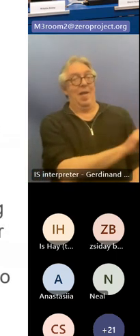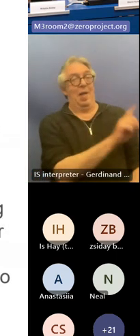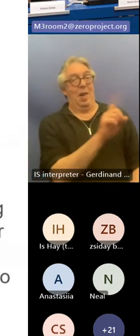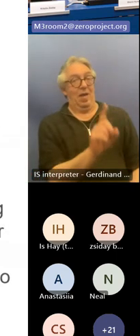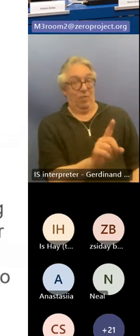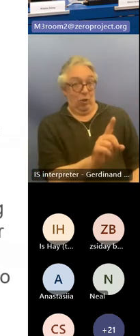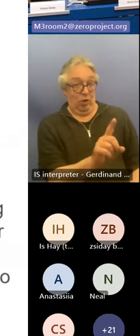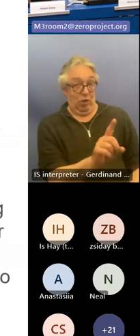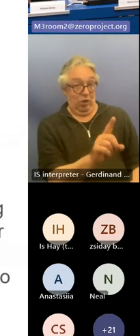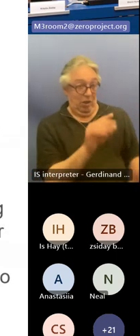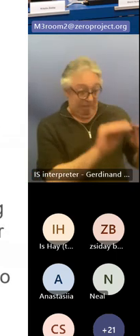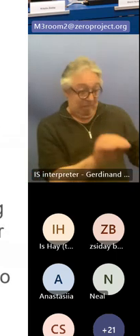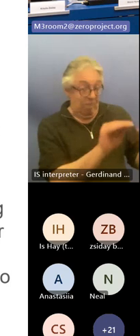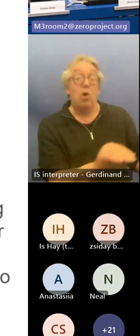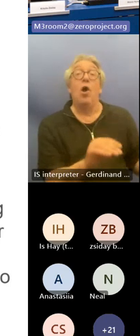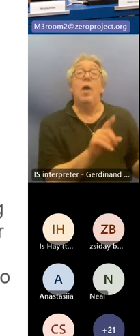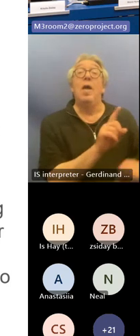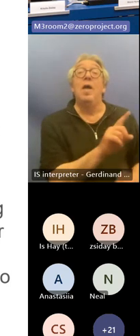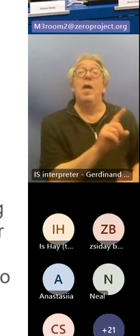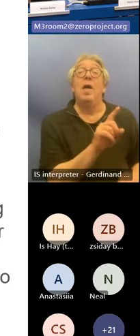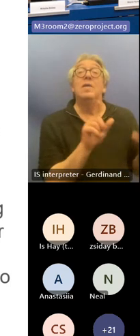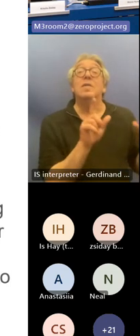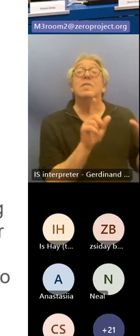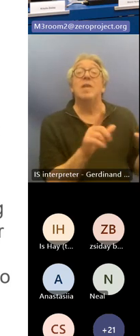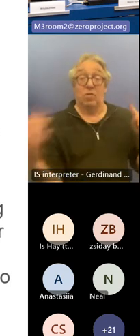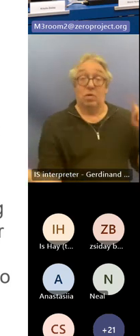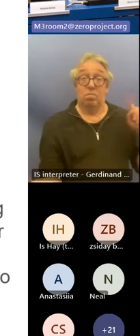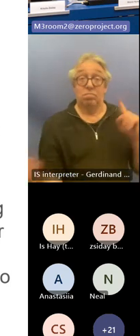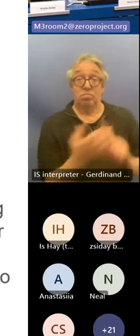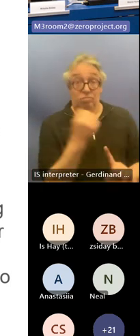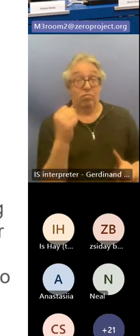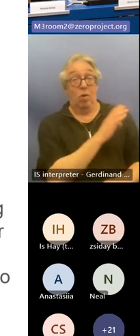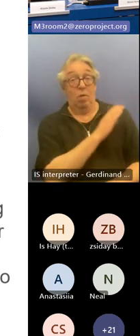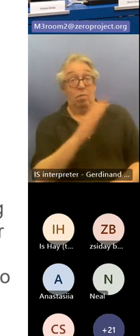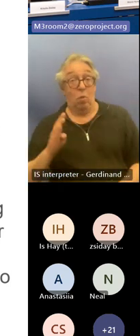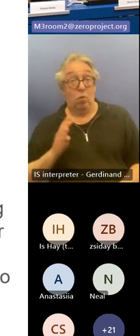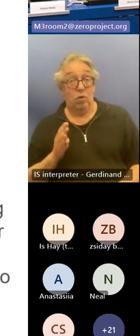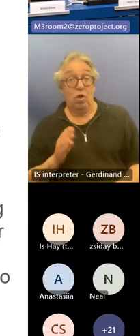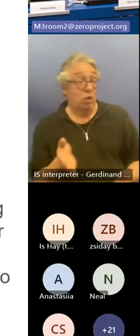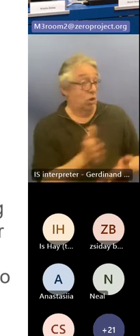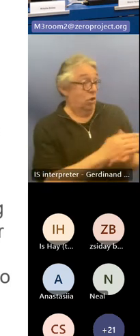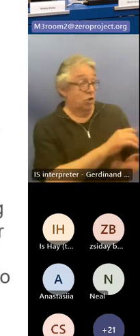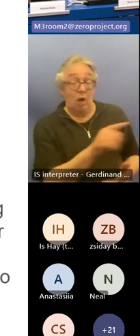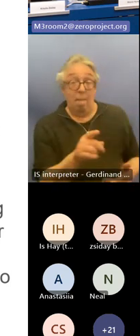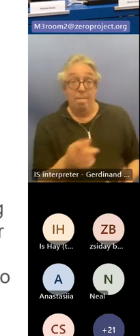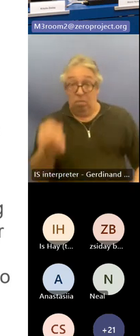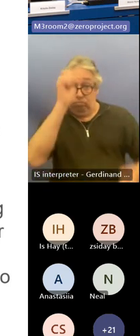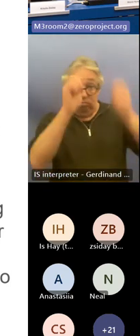they had gotten a board role. Two of them were paid board roles and it was awesome. I was going